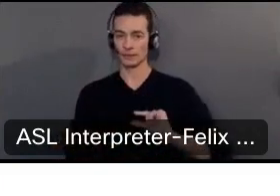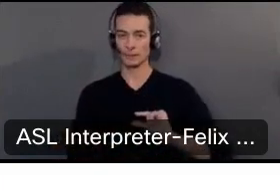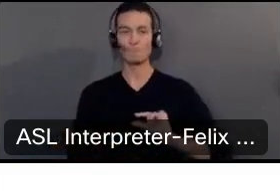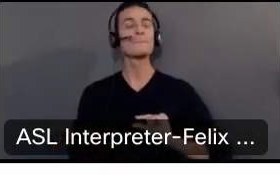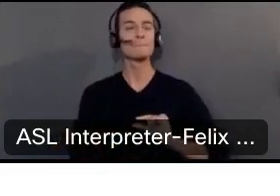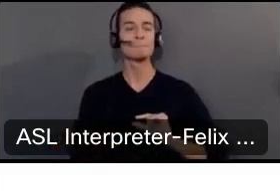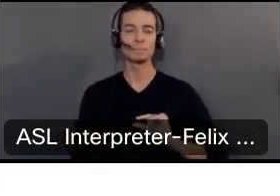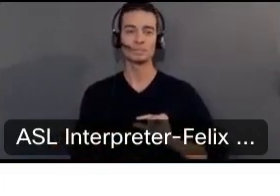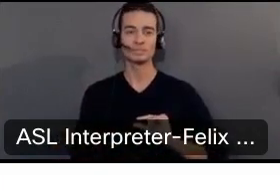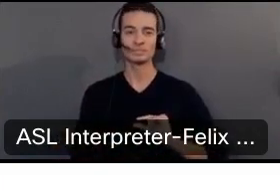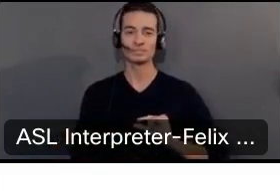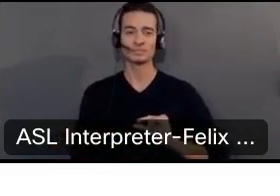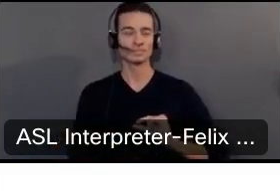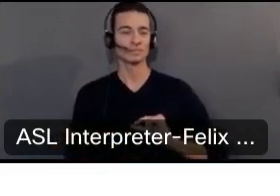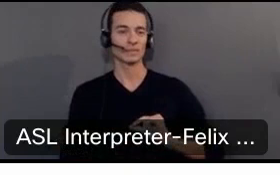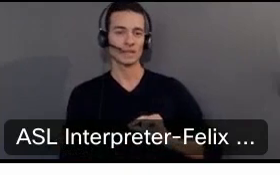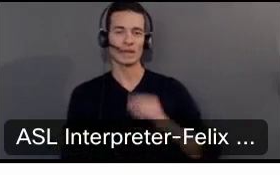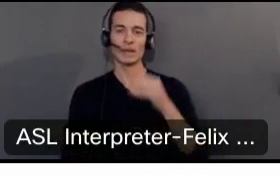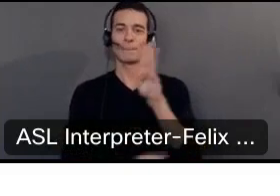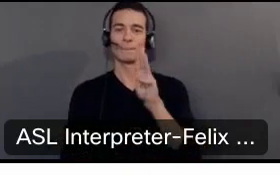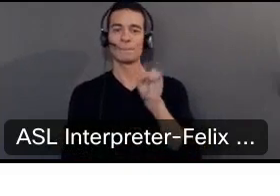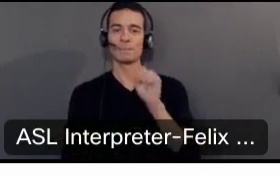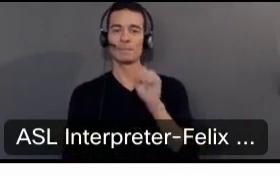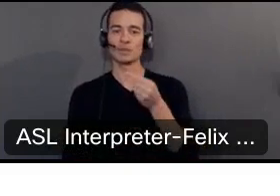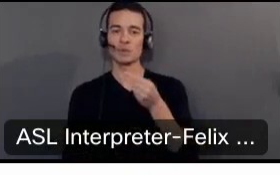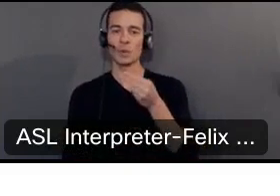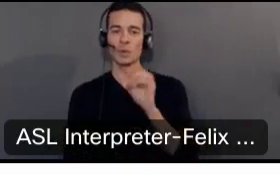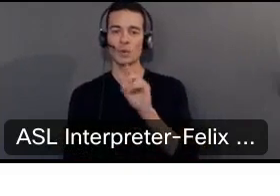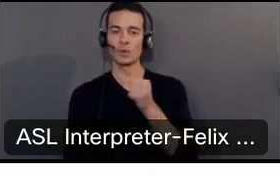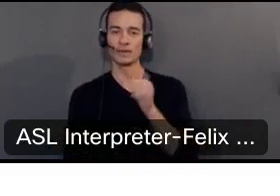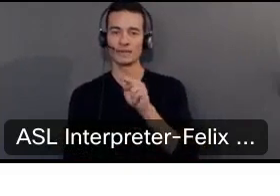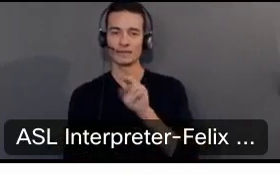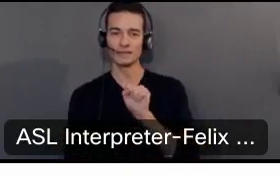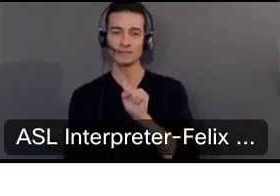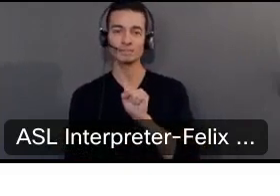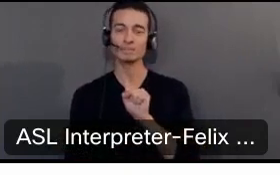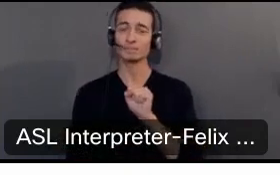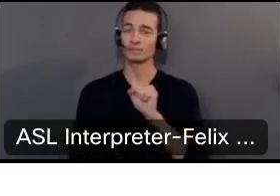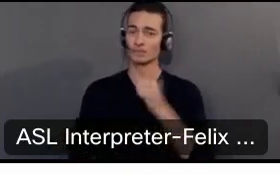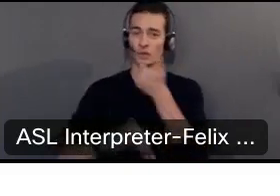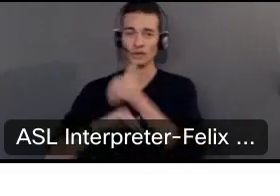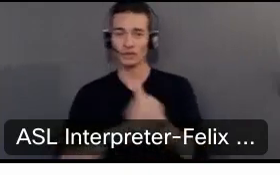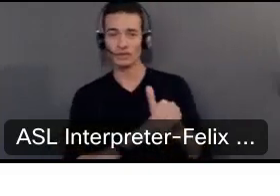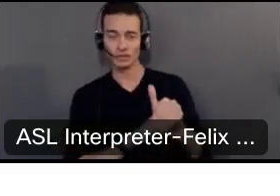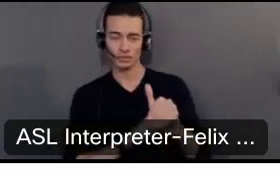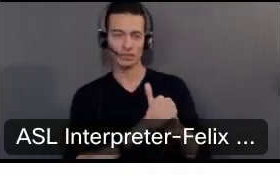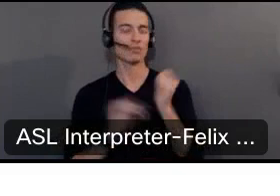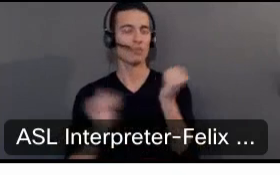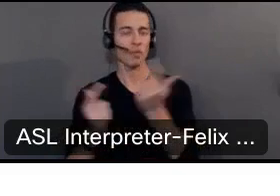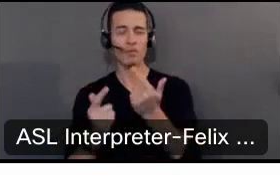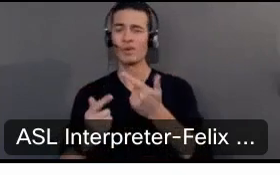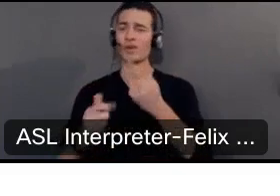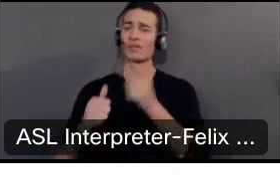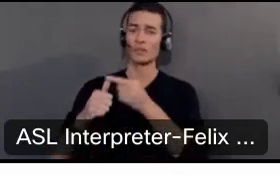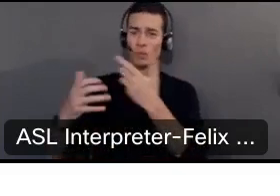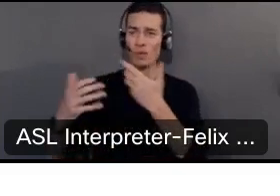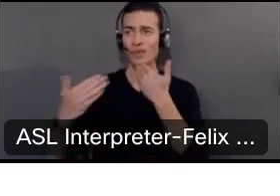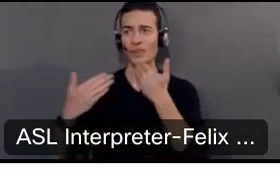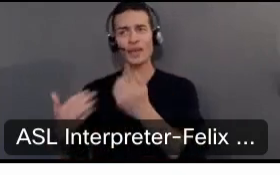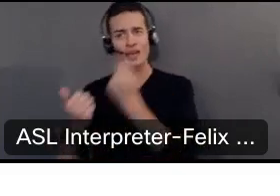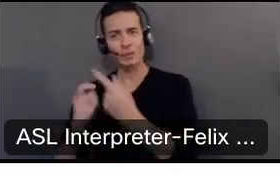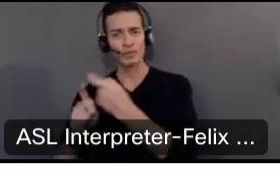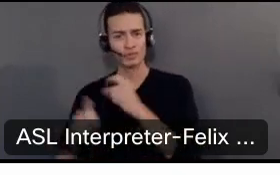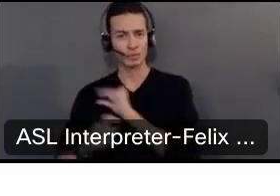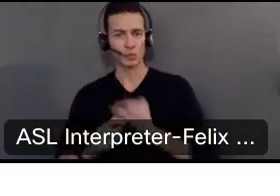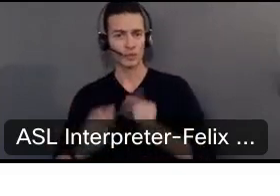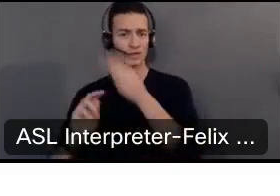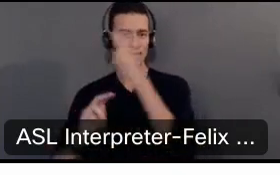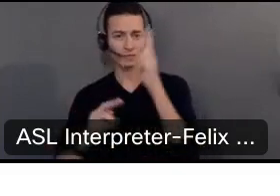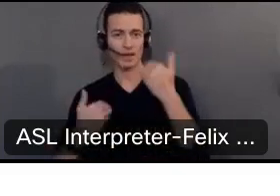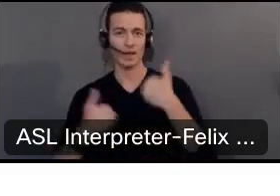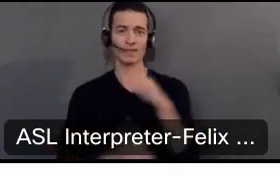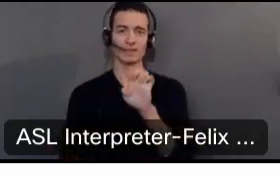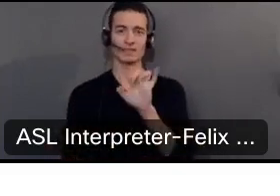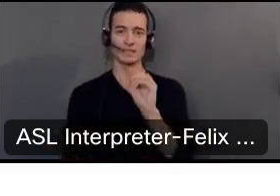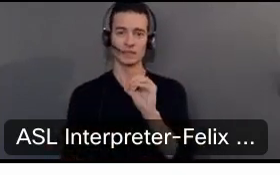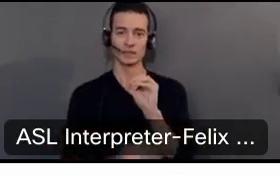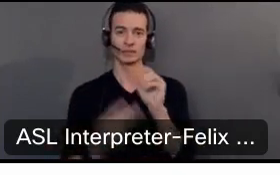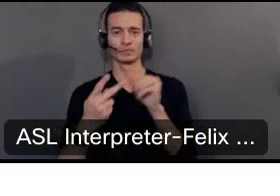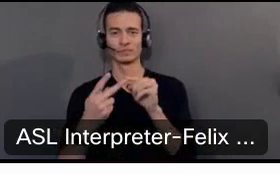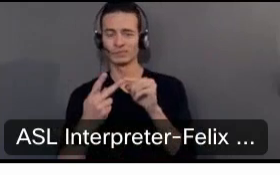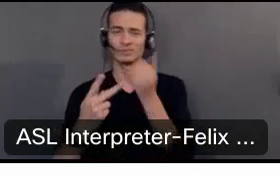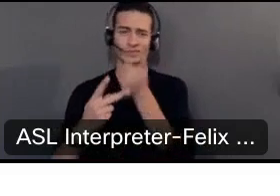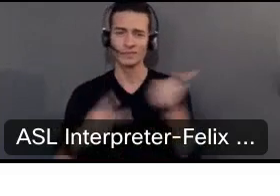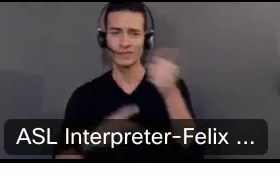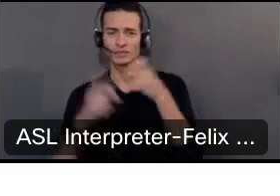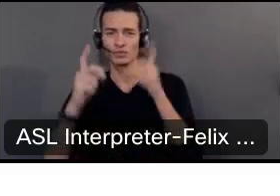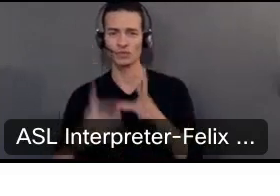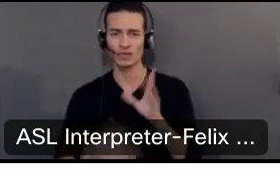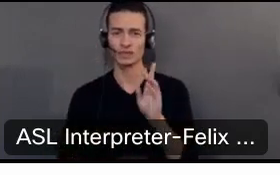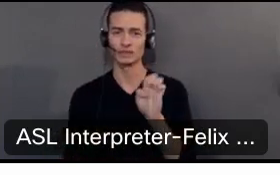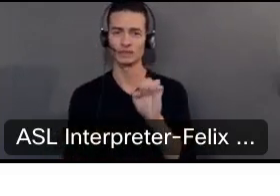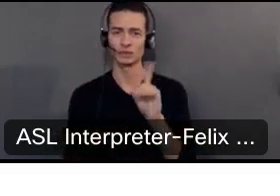Good evening all before I begin, I just want to acknowledge and thank my Queen's hospital family for coming out and support. We have to feel more. We have executive director Edwards. We have sprinkler liaison.